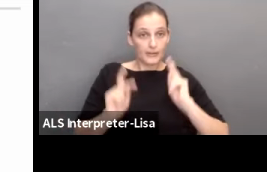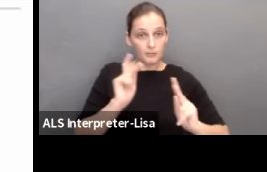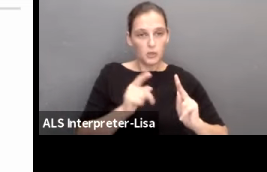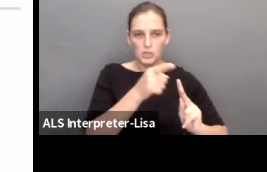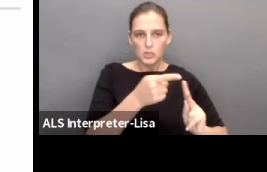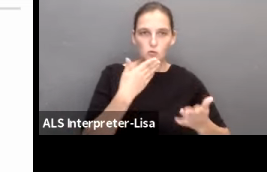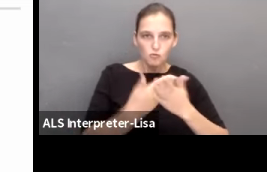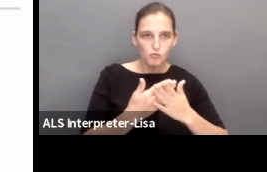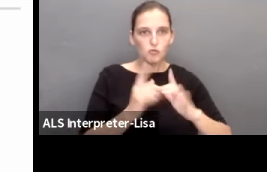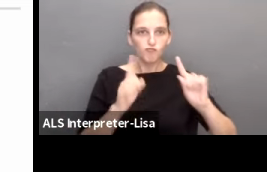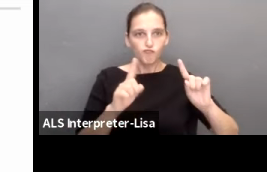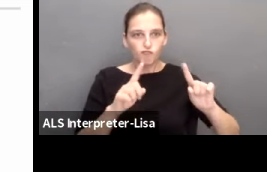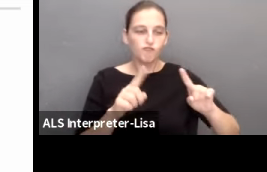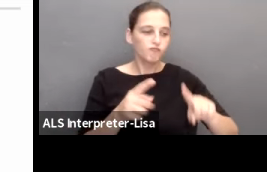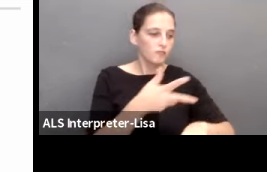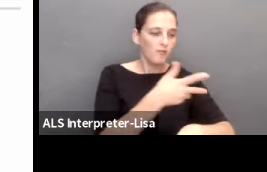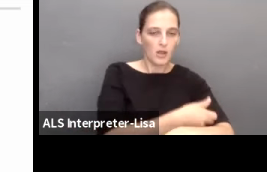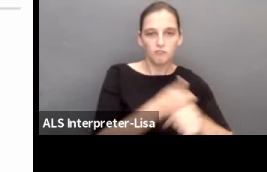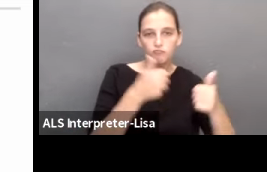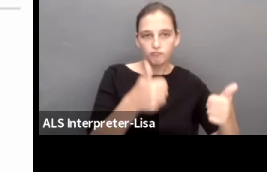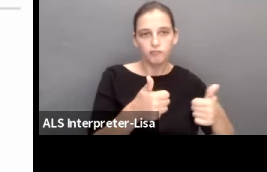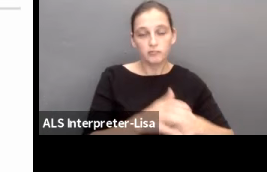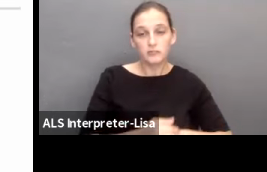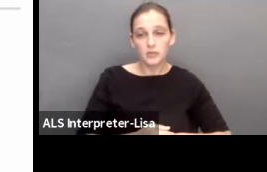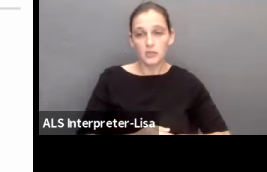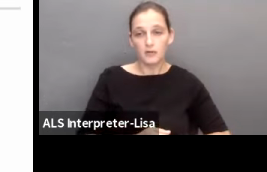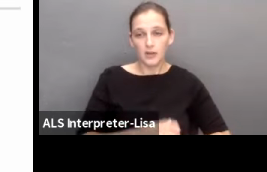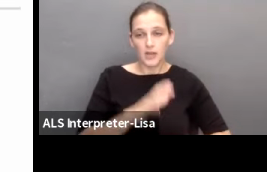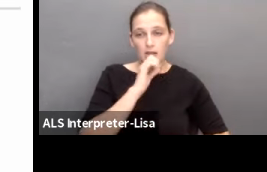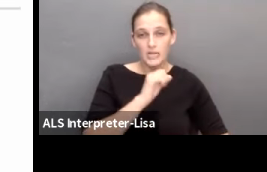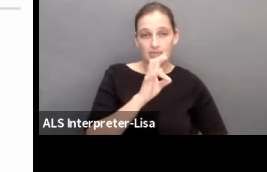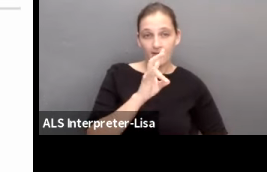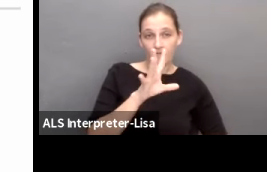and getting vaccinated. For example, our 75 to 79 year old's over